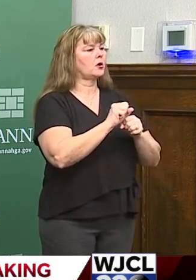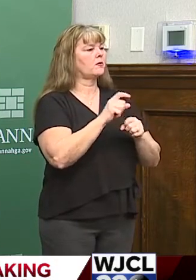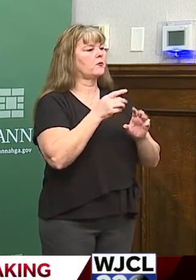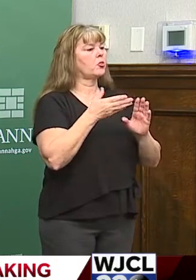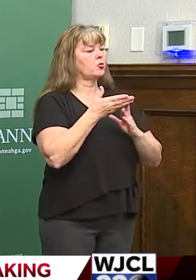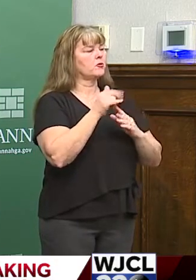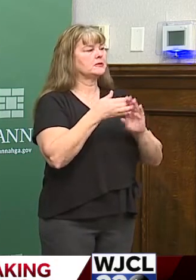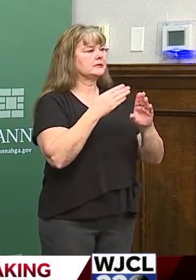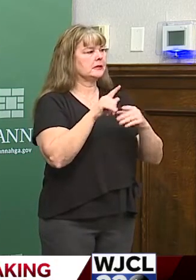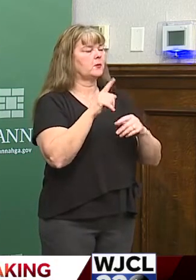IT NEEDS TO COME TOGETHER.